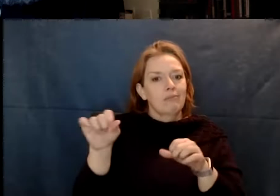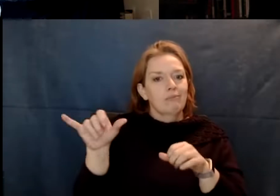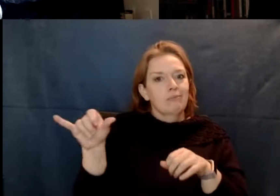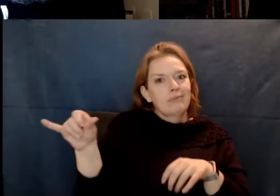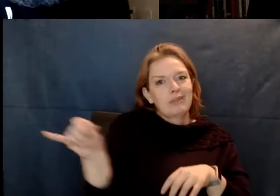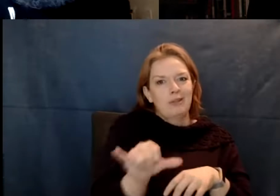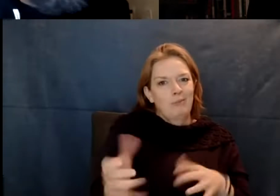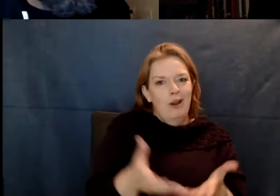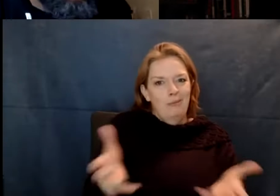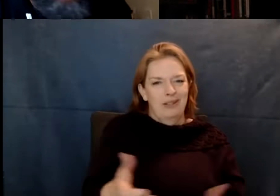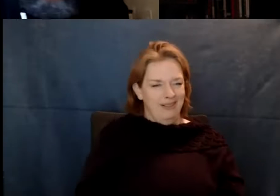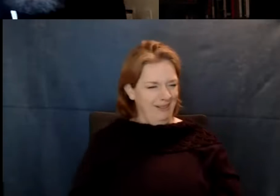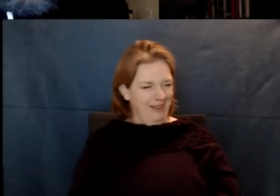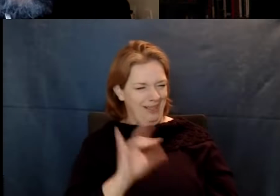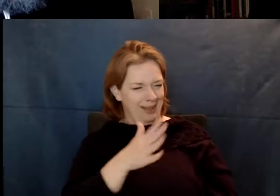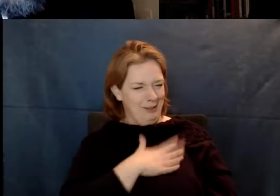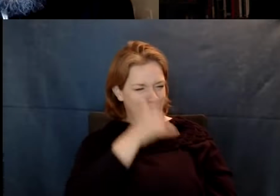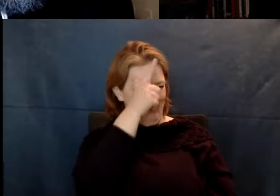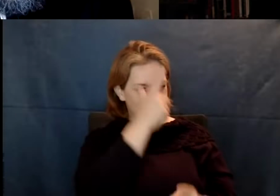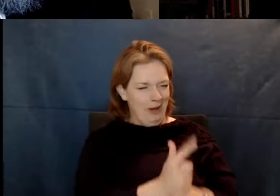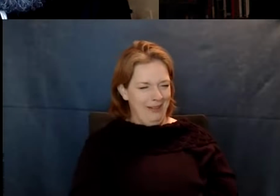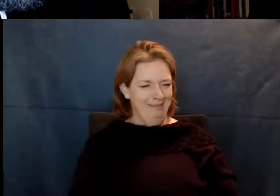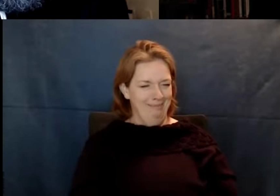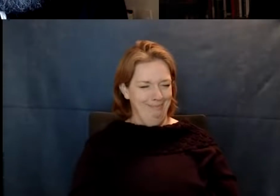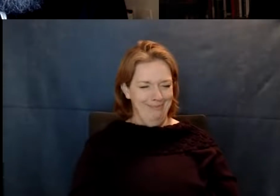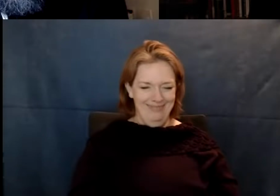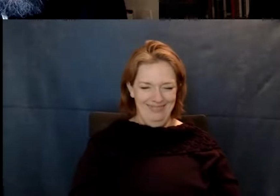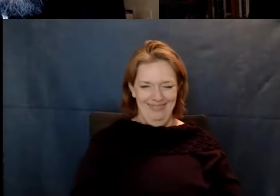similarities? J: That's my brother.